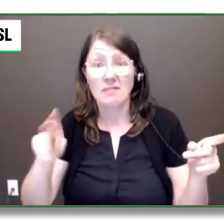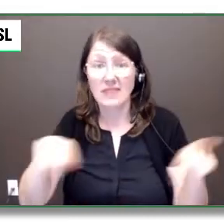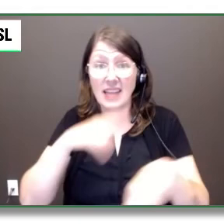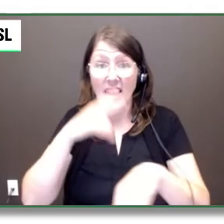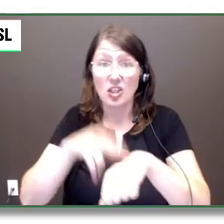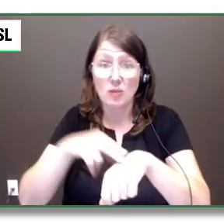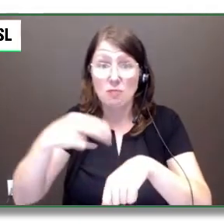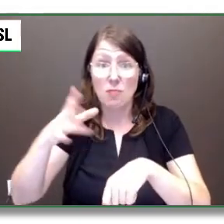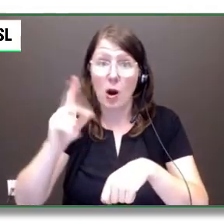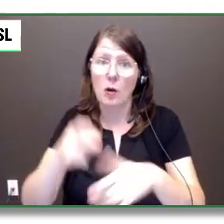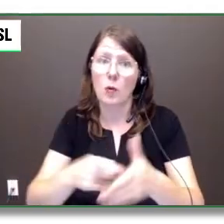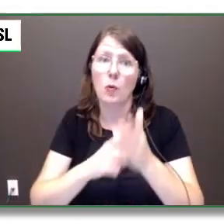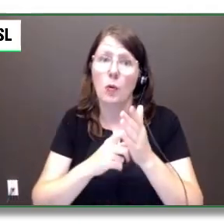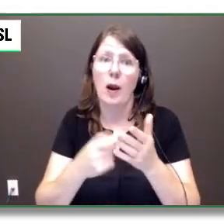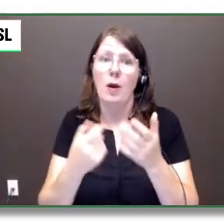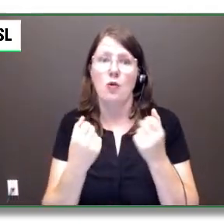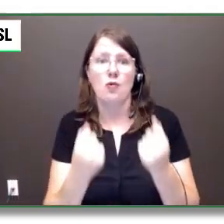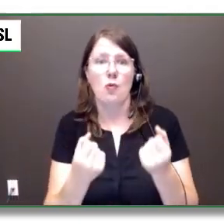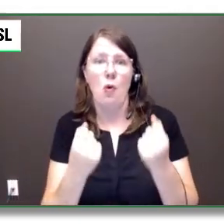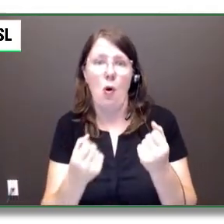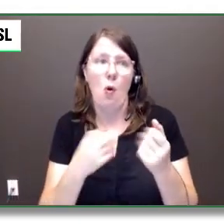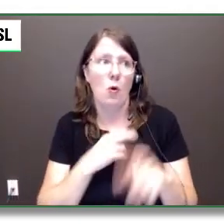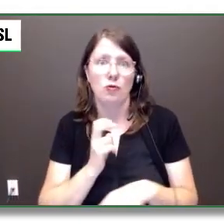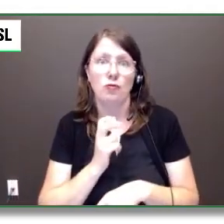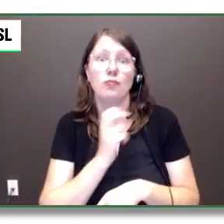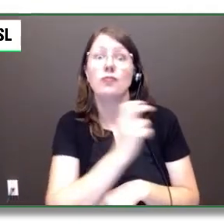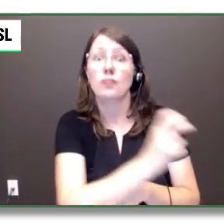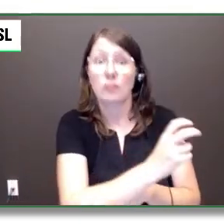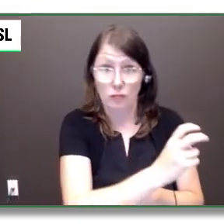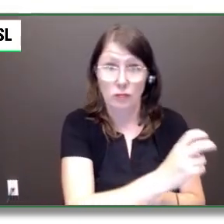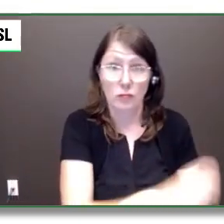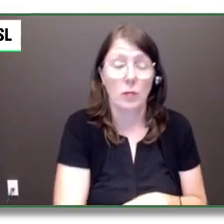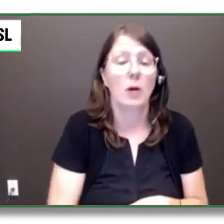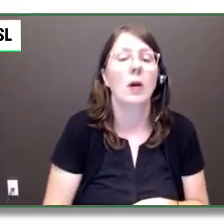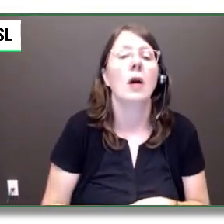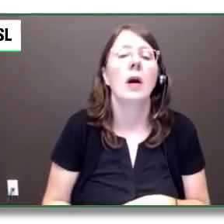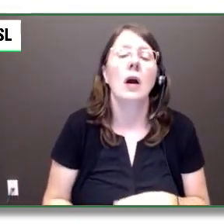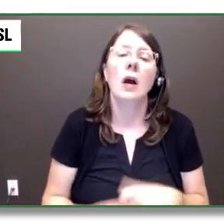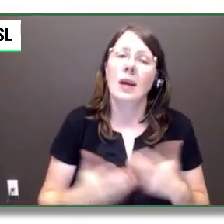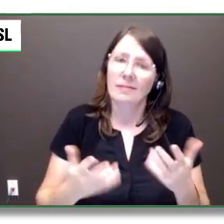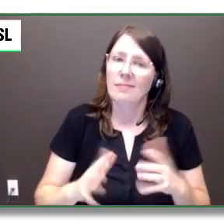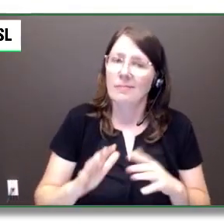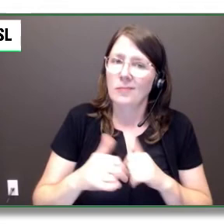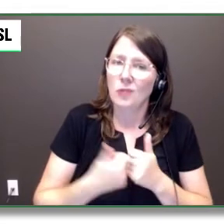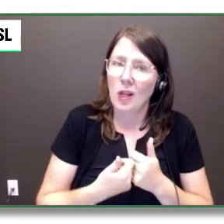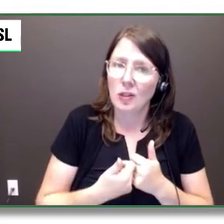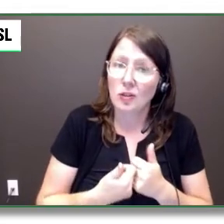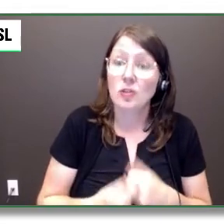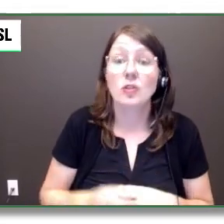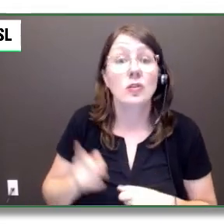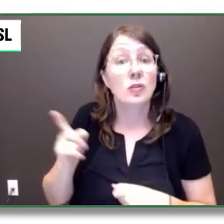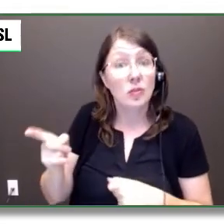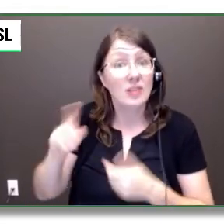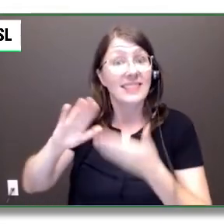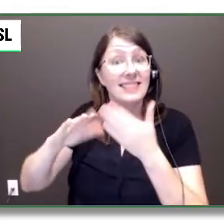the you know the accessibility standards thinks these things are going to trickle down um we hope to be as the previous